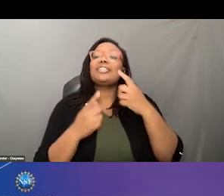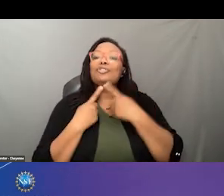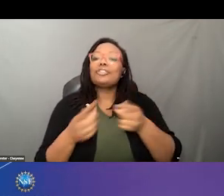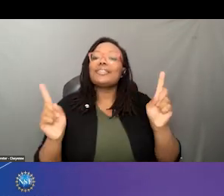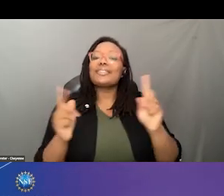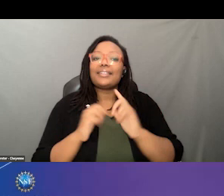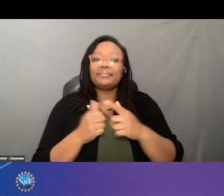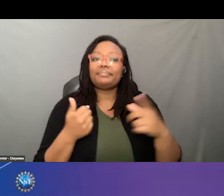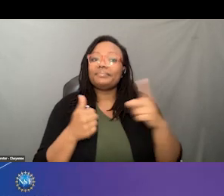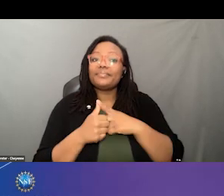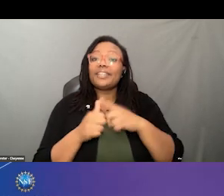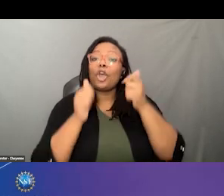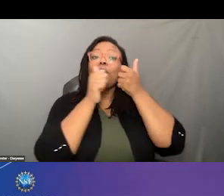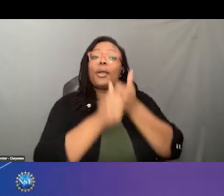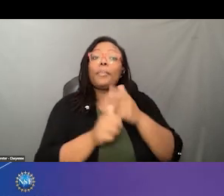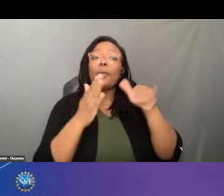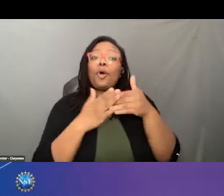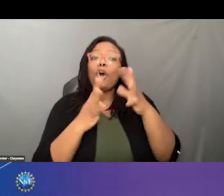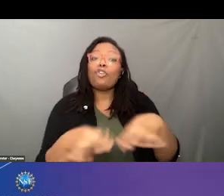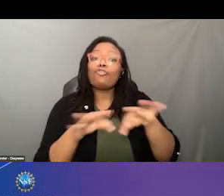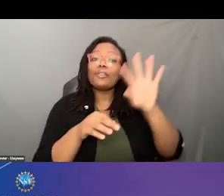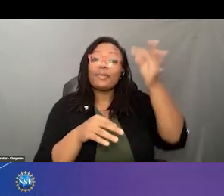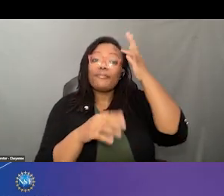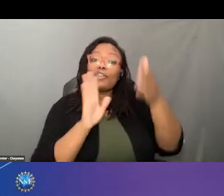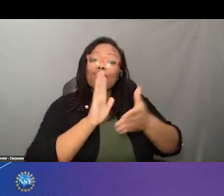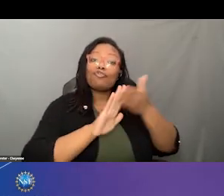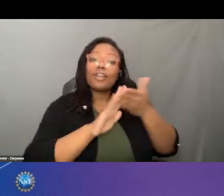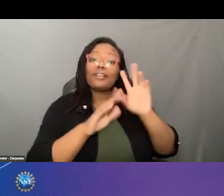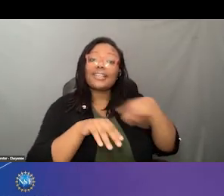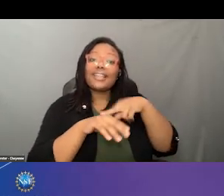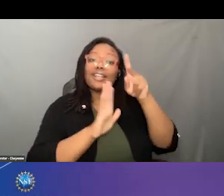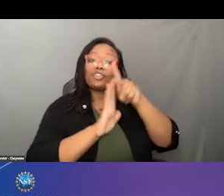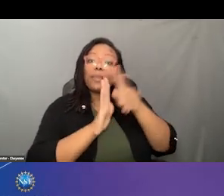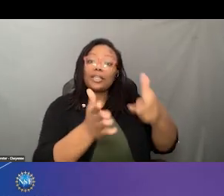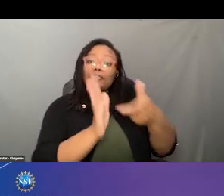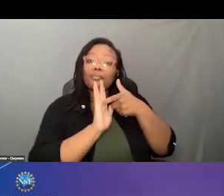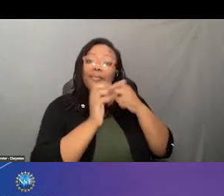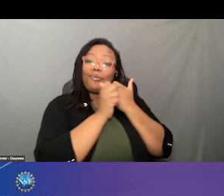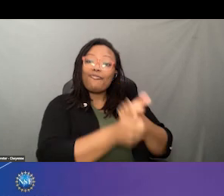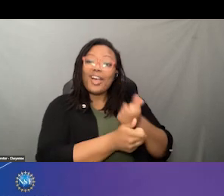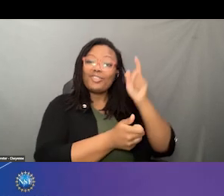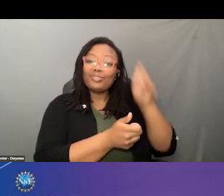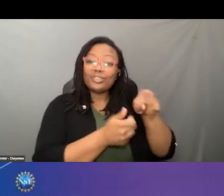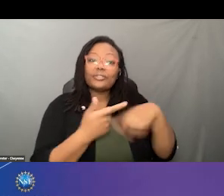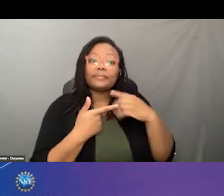As I said earlier, you need to comply with all relevant federal regulations and national policy requirements.